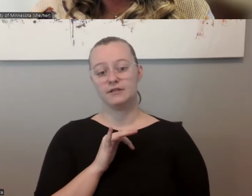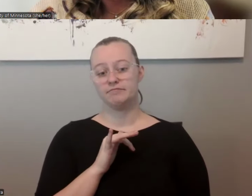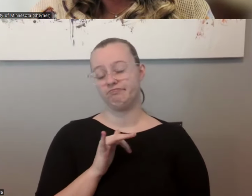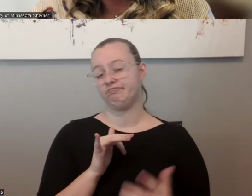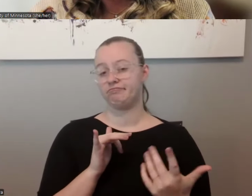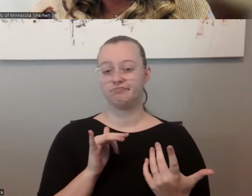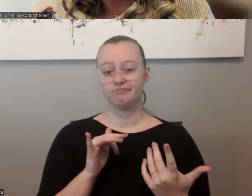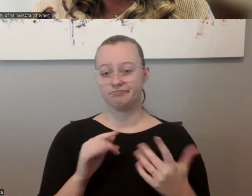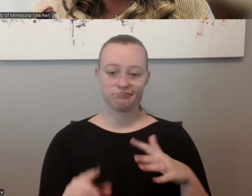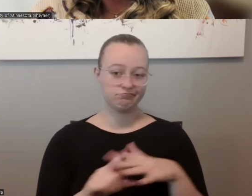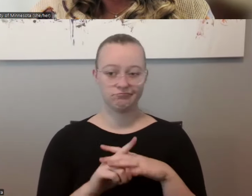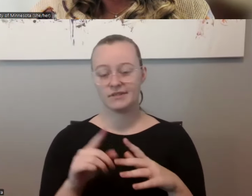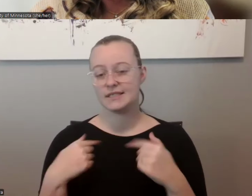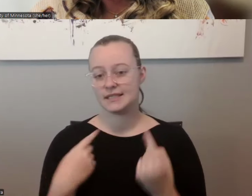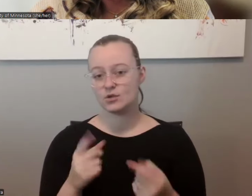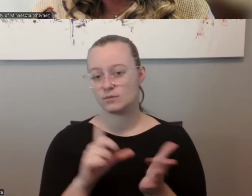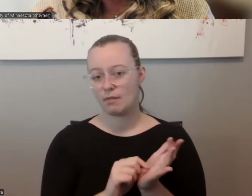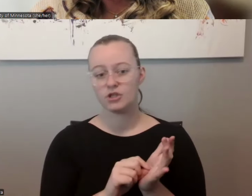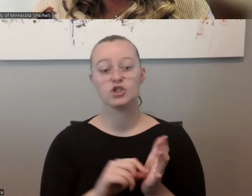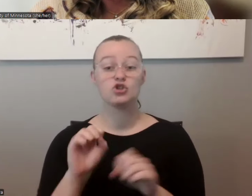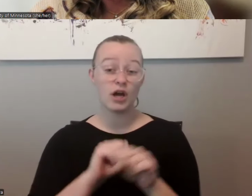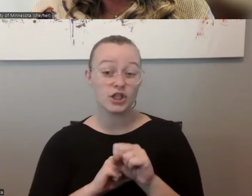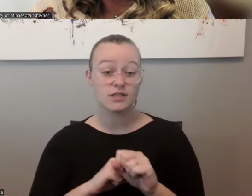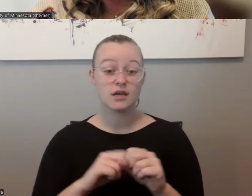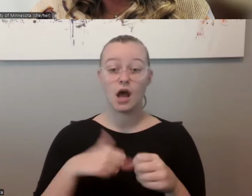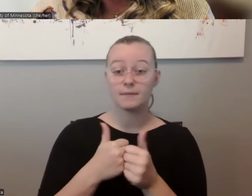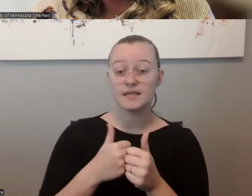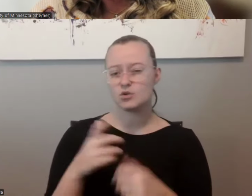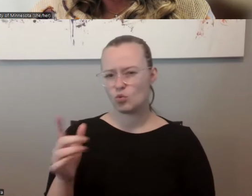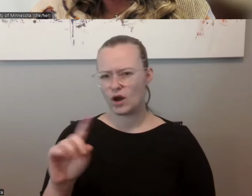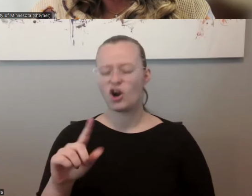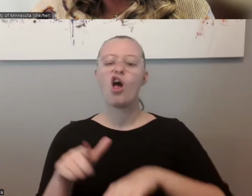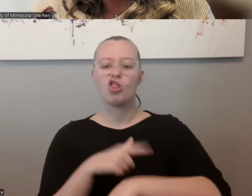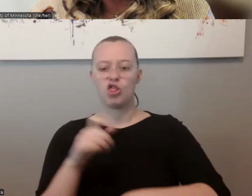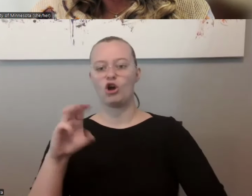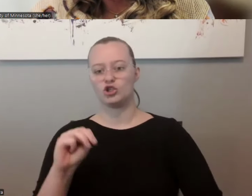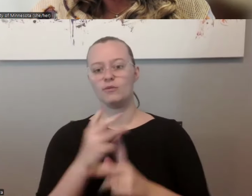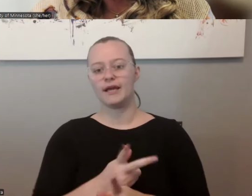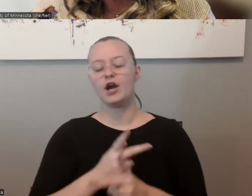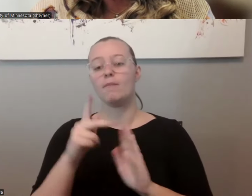was published. Those strategies and and updates are explored in our long term care policy website and I